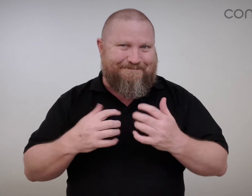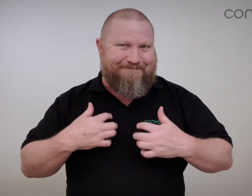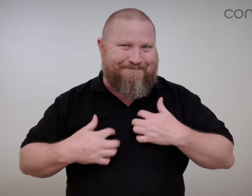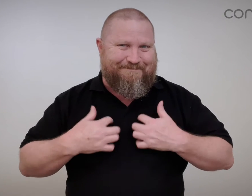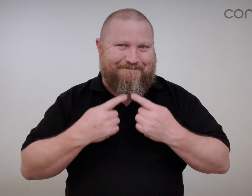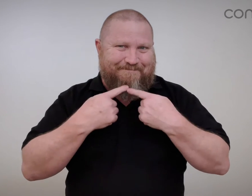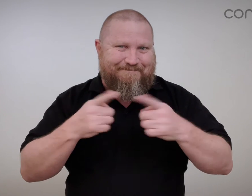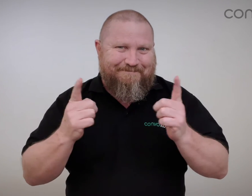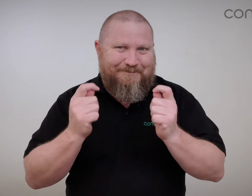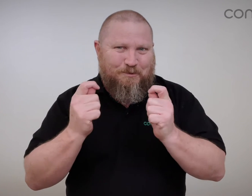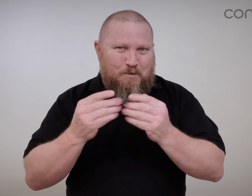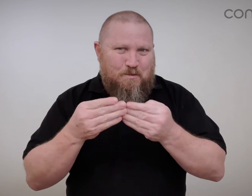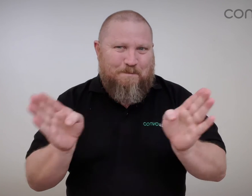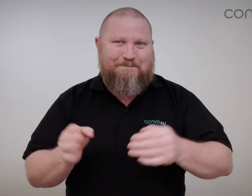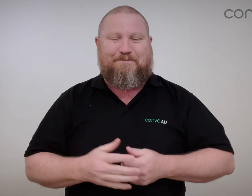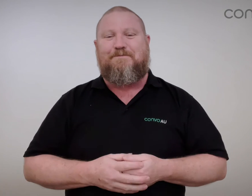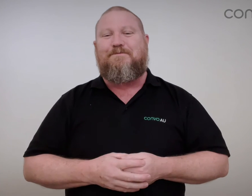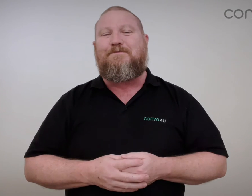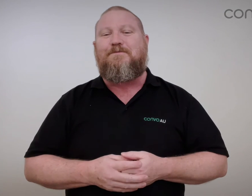We will be launching soon as we have enough interpreters.